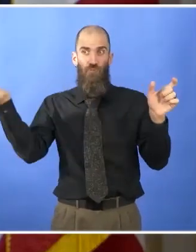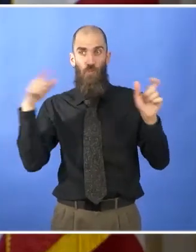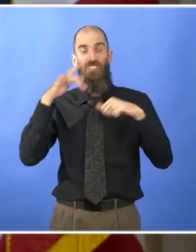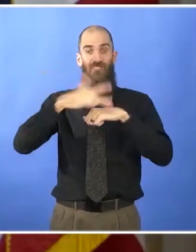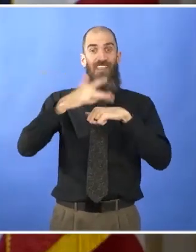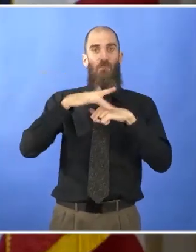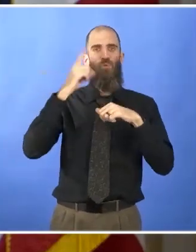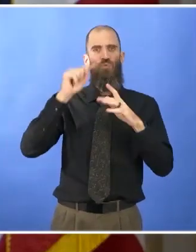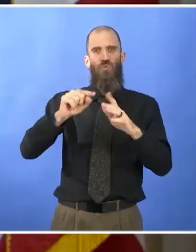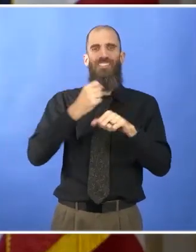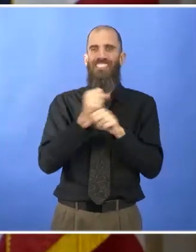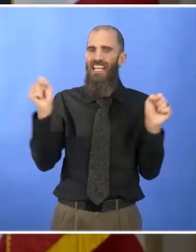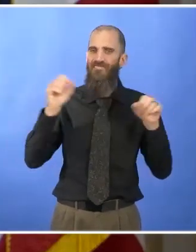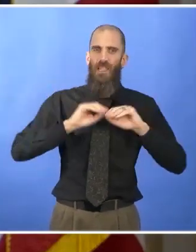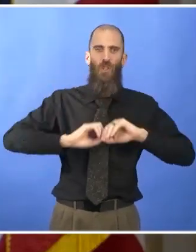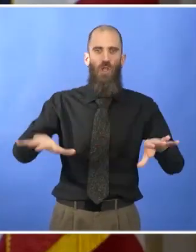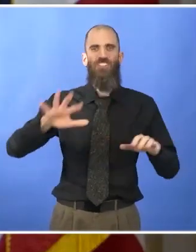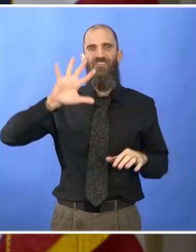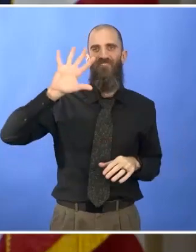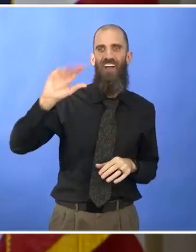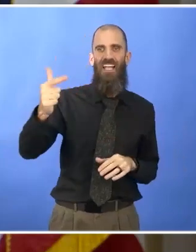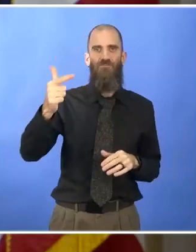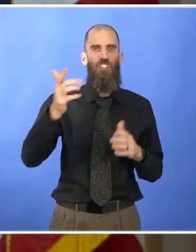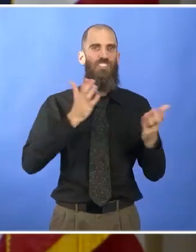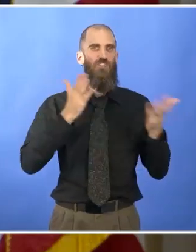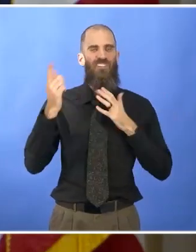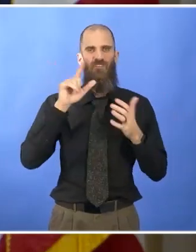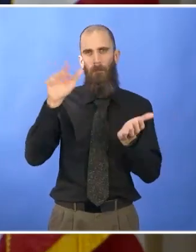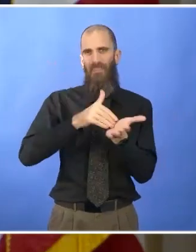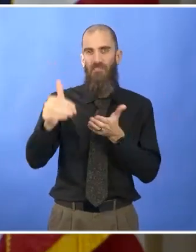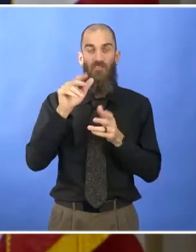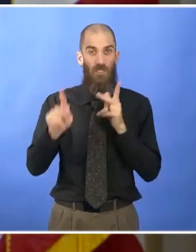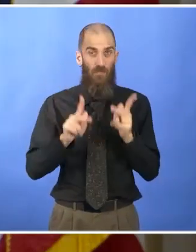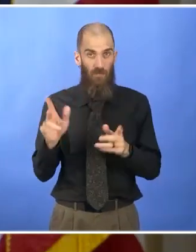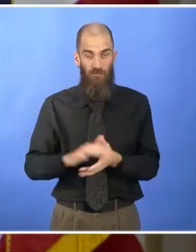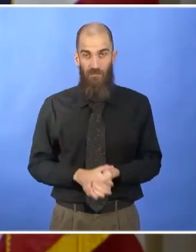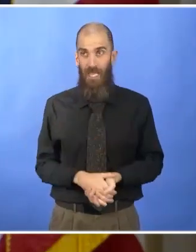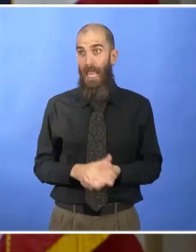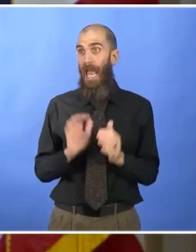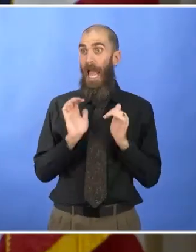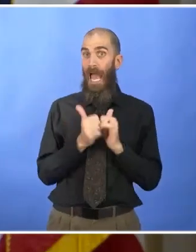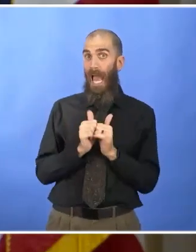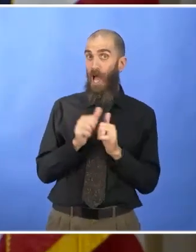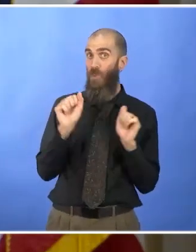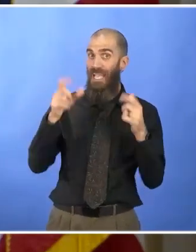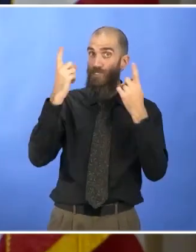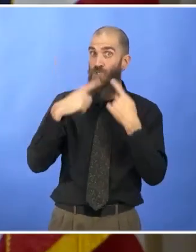OF HEADLINES BECAUSE OF THE WORK OF CIVIL SERVANTS. MANY OF THOSE FOLKS ARE LARGELY ANONYMOUS.